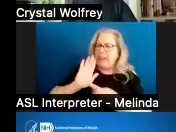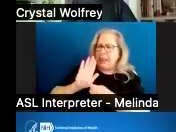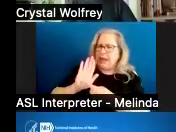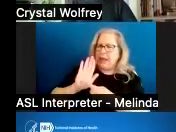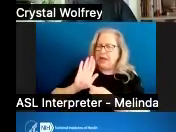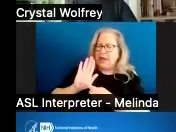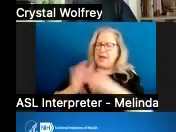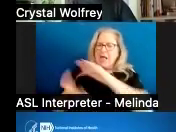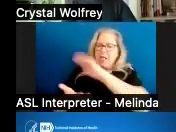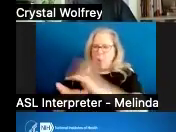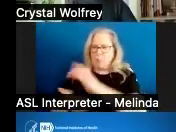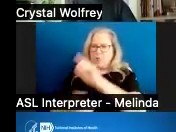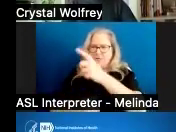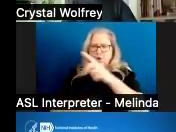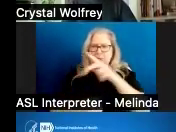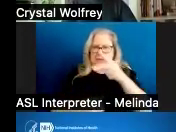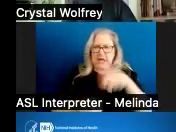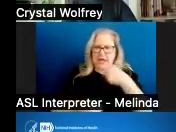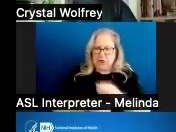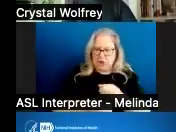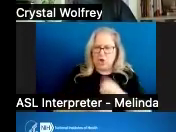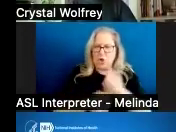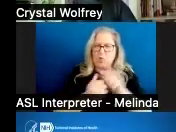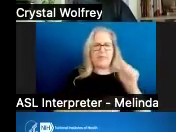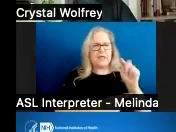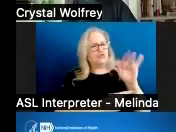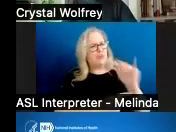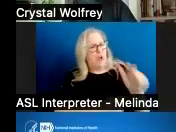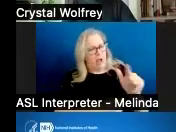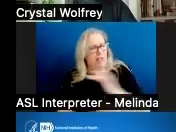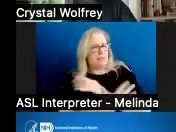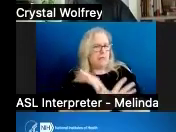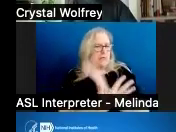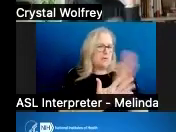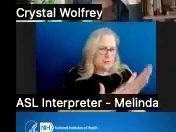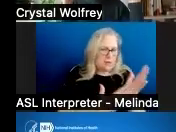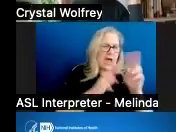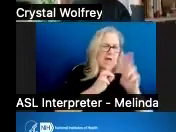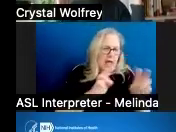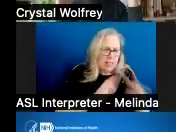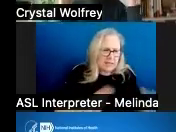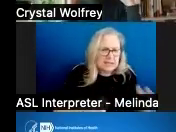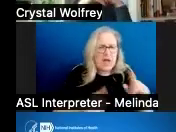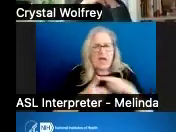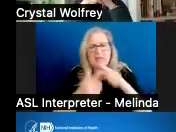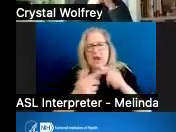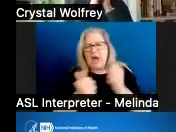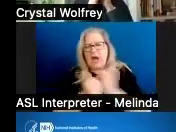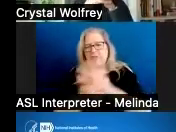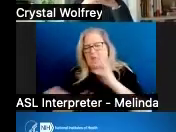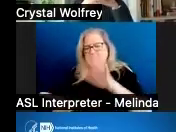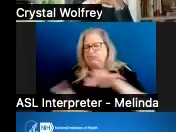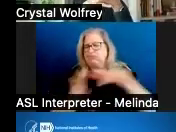one and two to move along with the trial. The analysis work was later. Overall the whole thing is a bit of a mess right now."